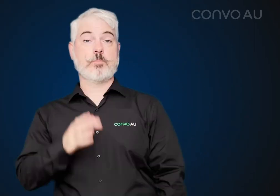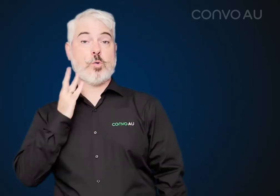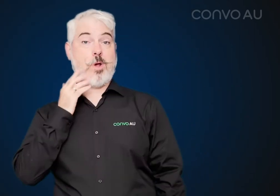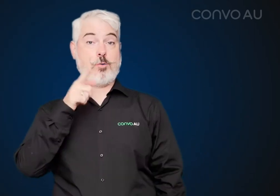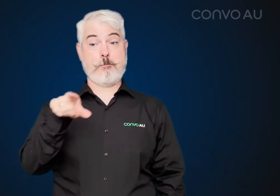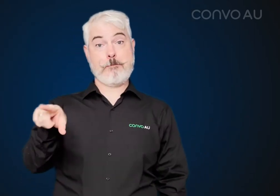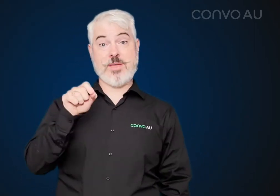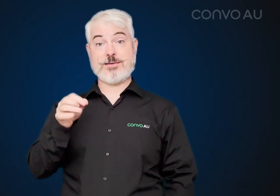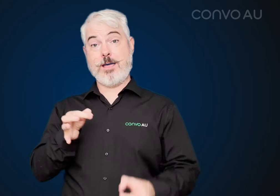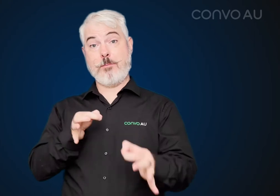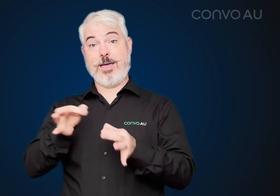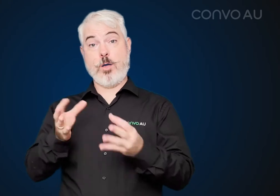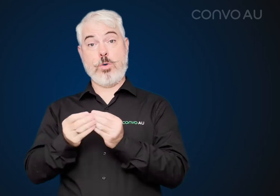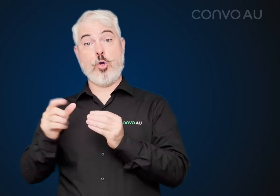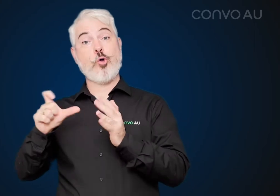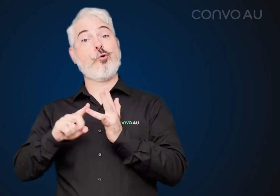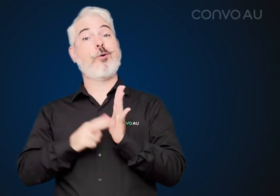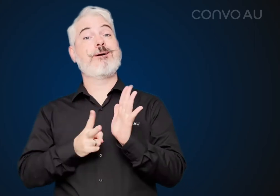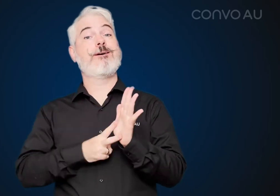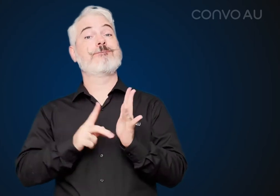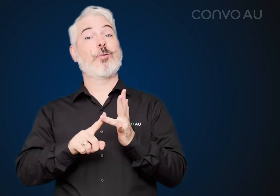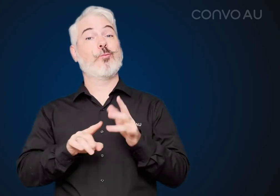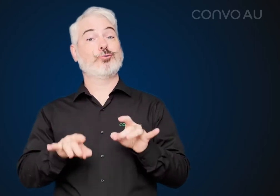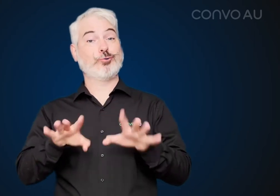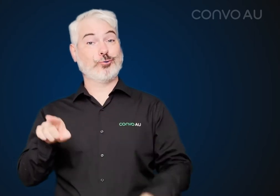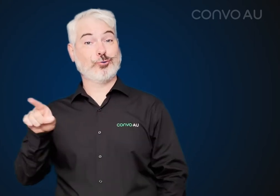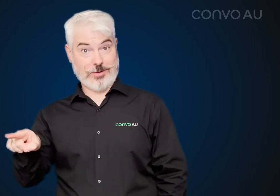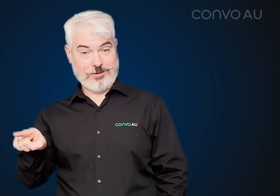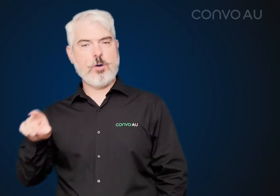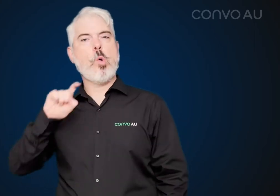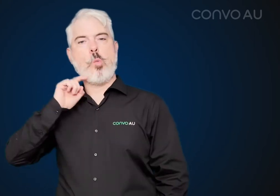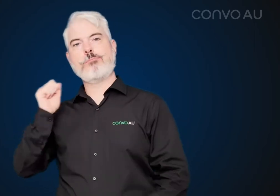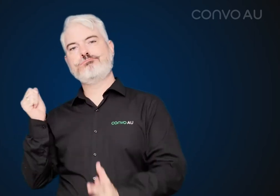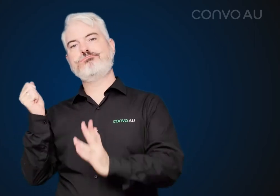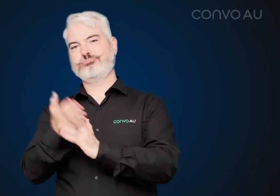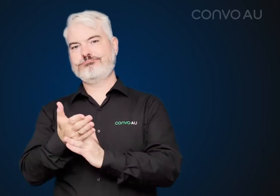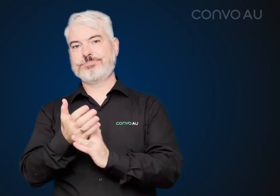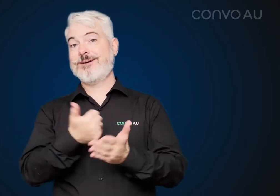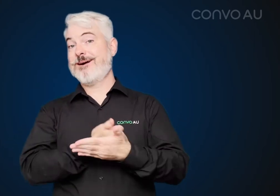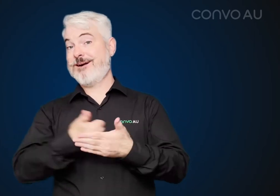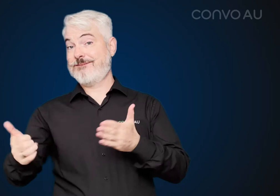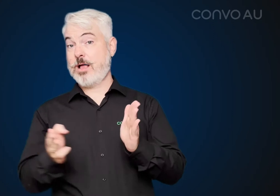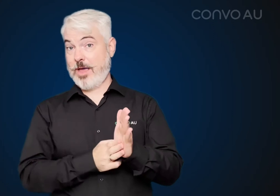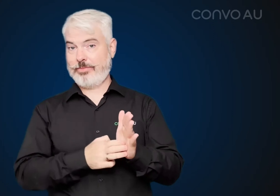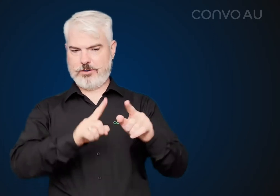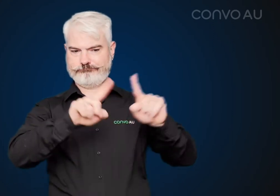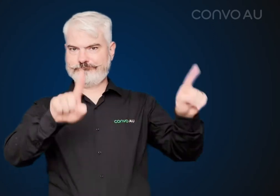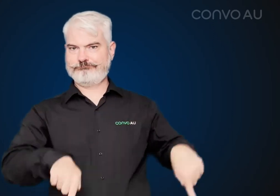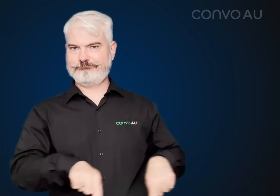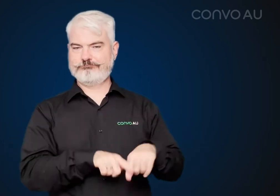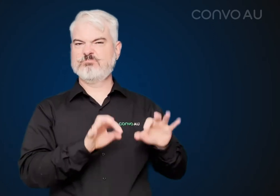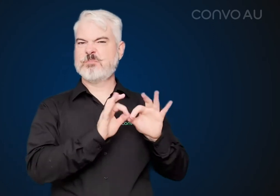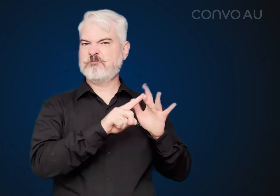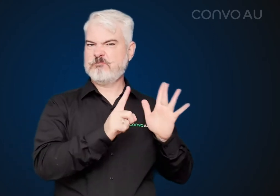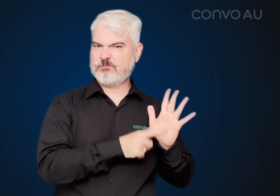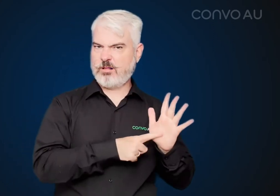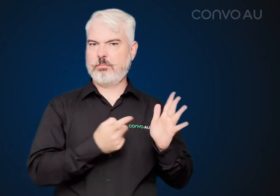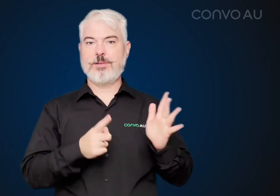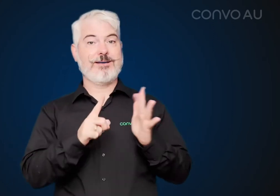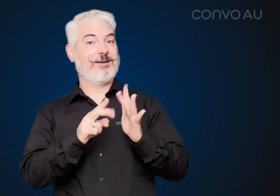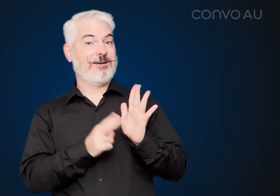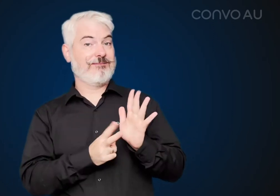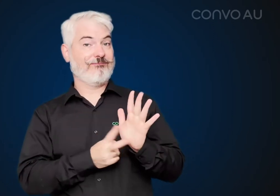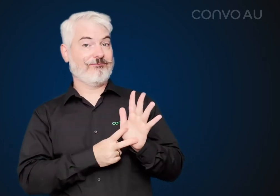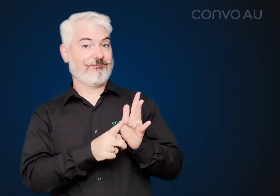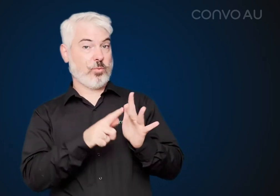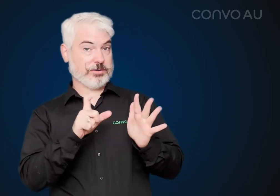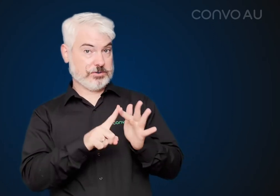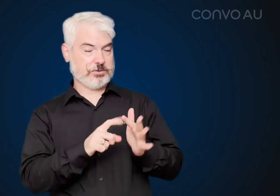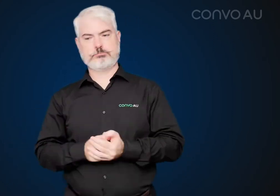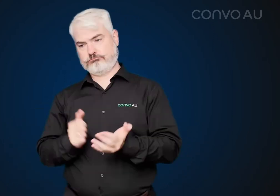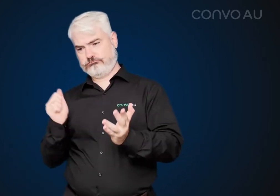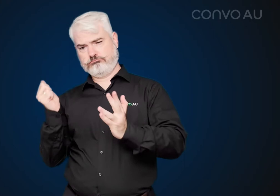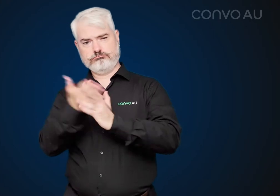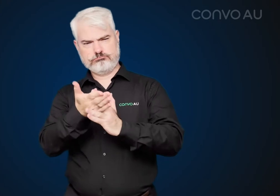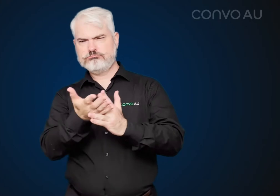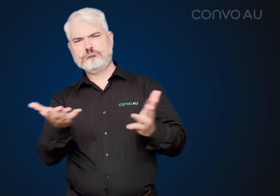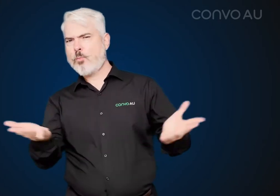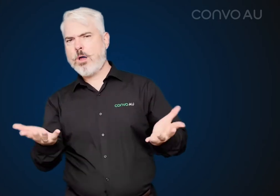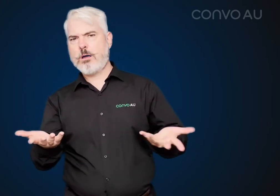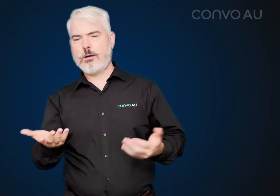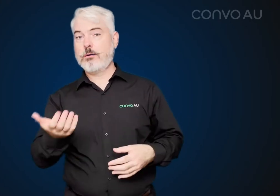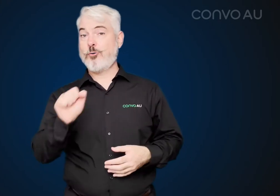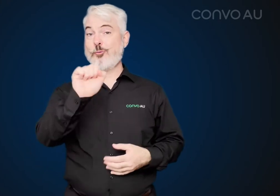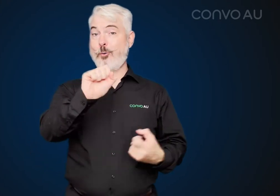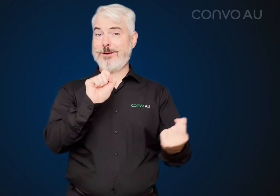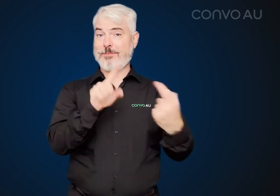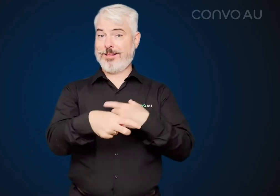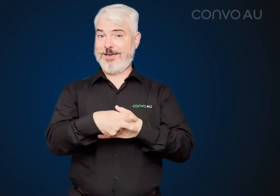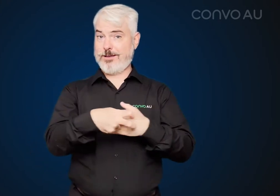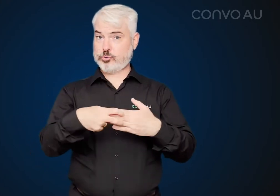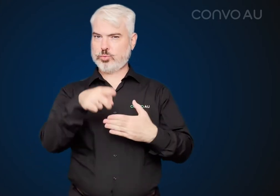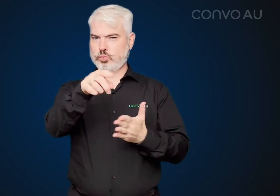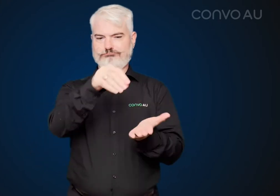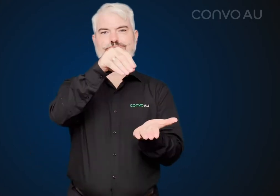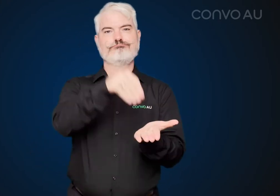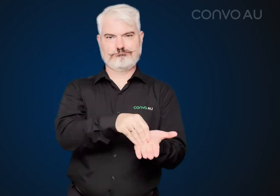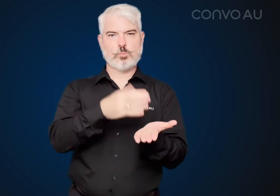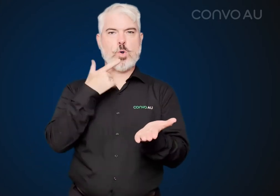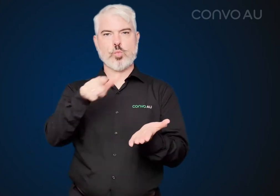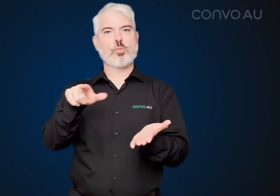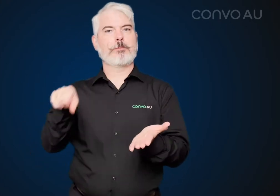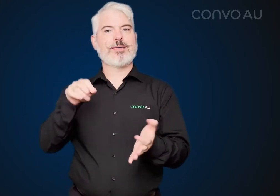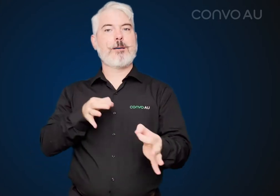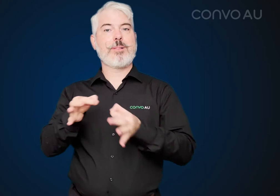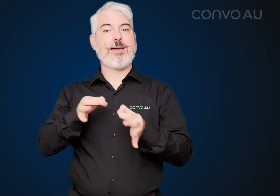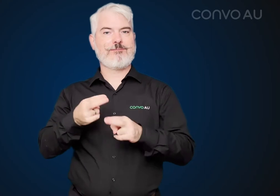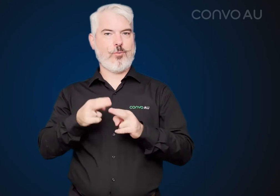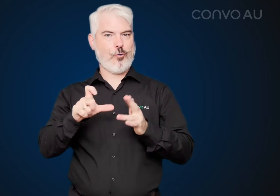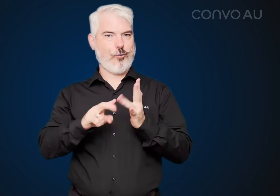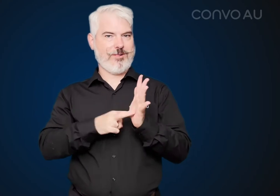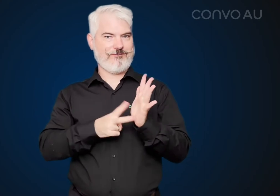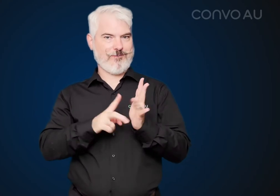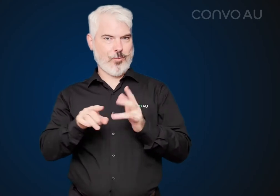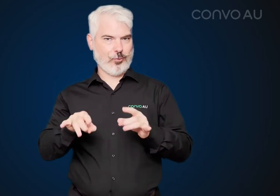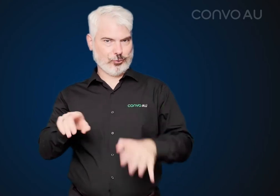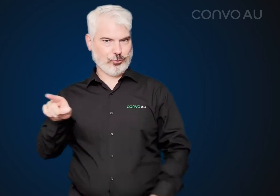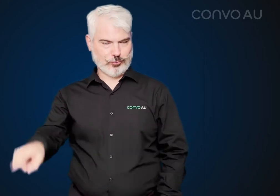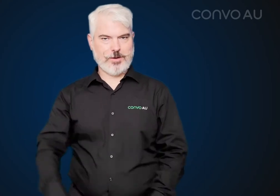for your plan through your nominated email address which you used to register your plan with us.